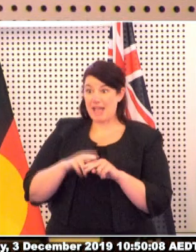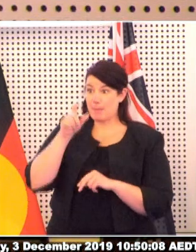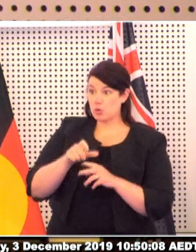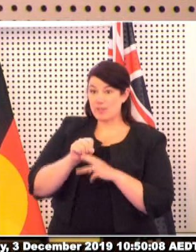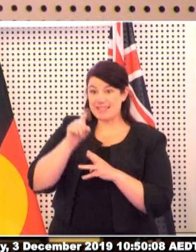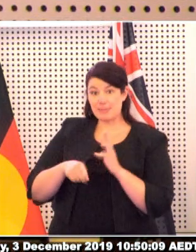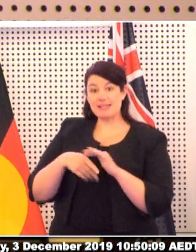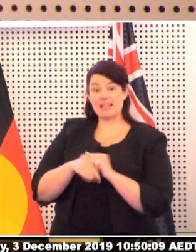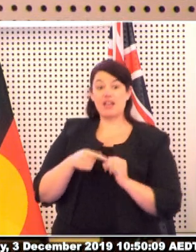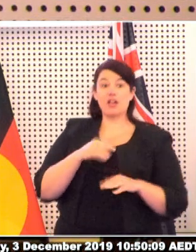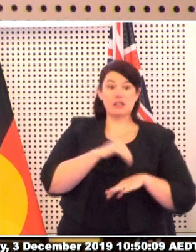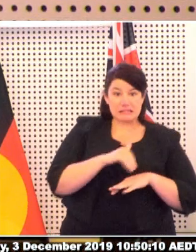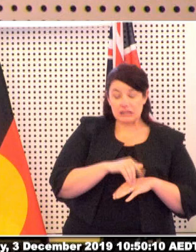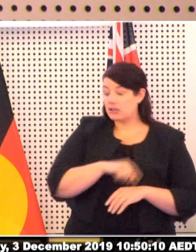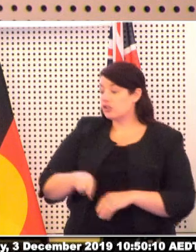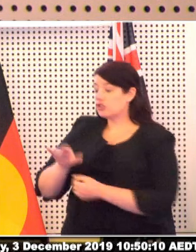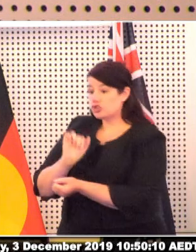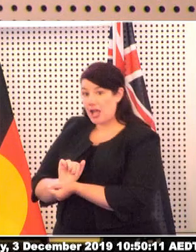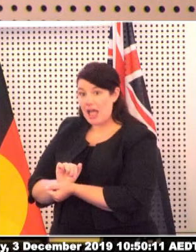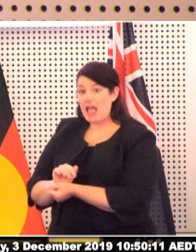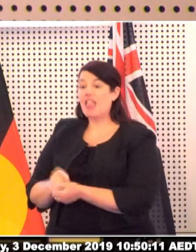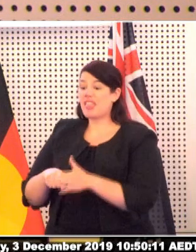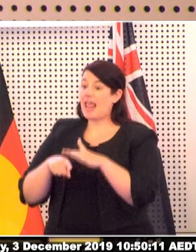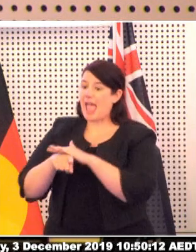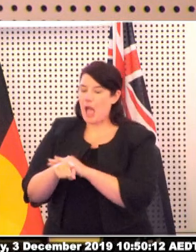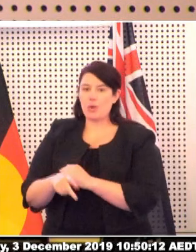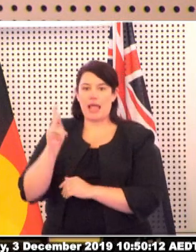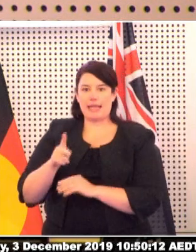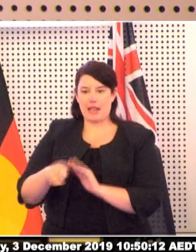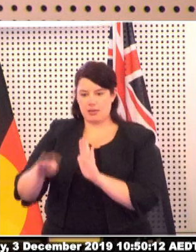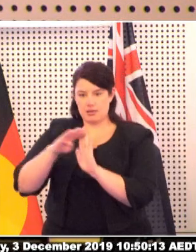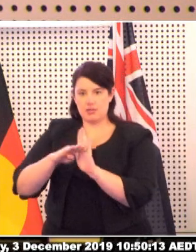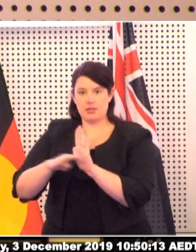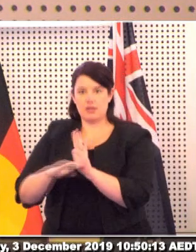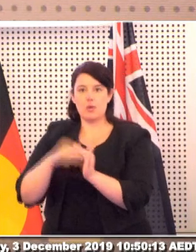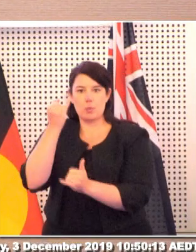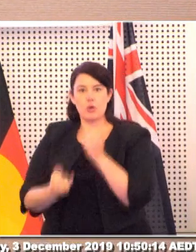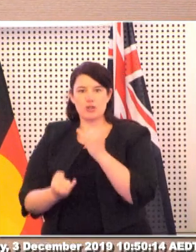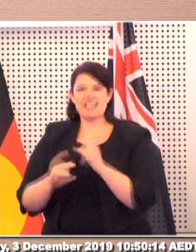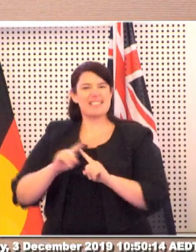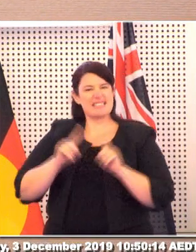This instead access and opportunity, if you like, or another way